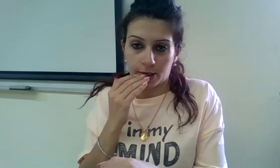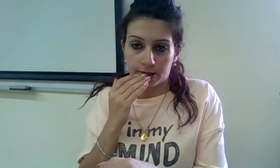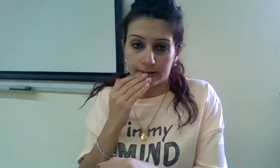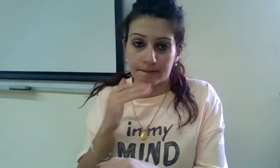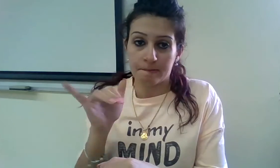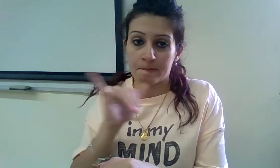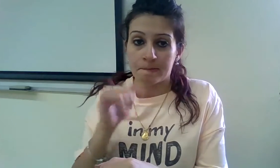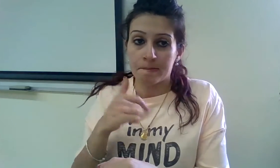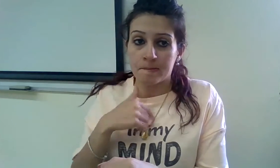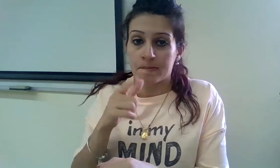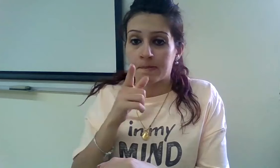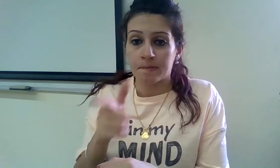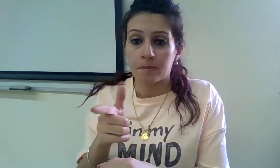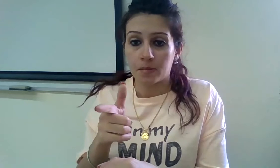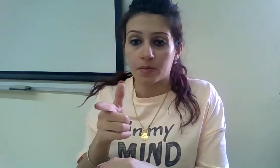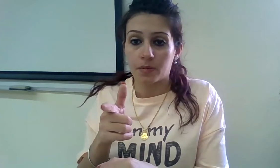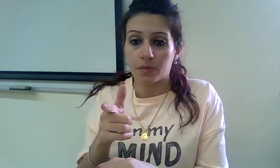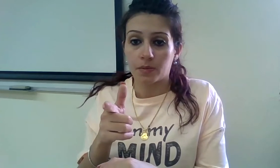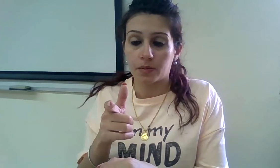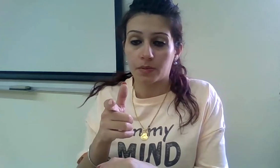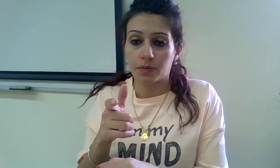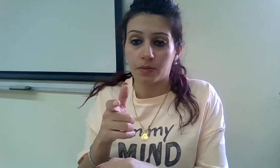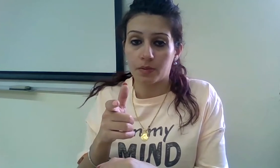what's written in the curriculum